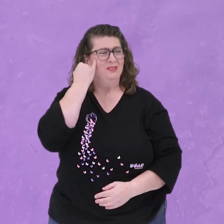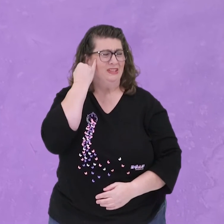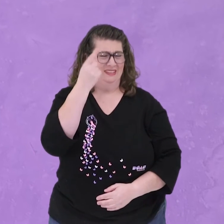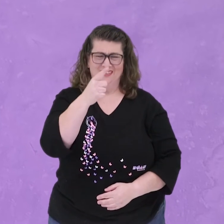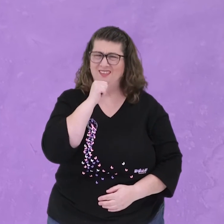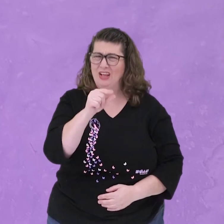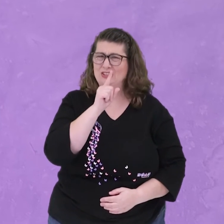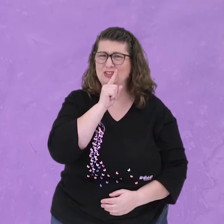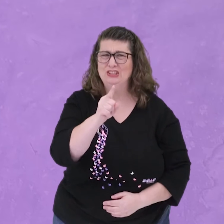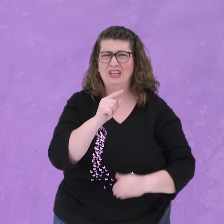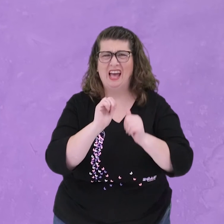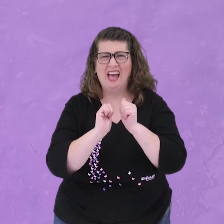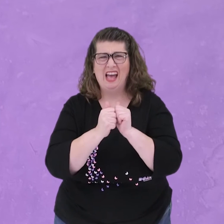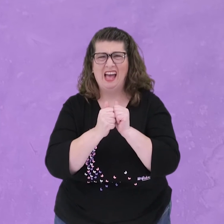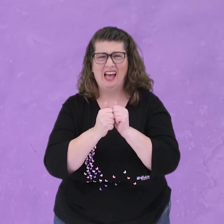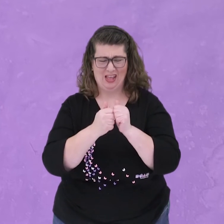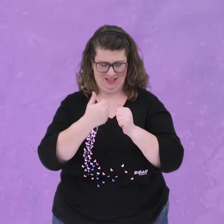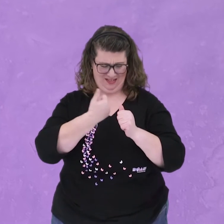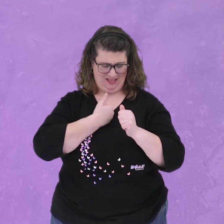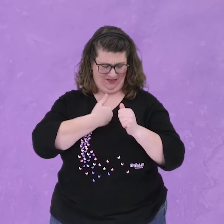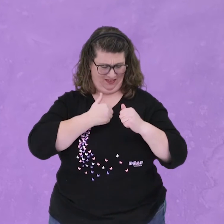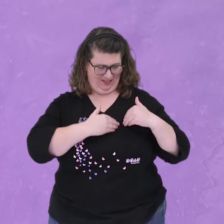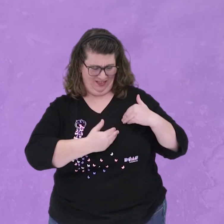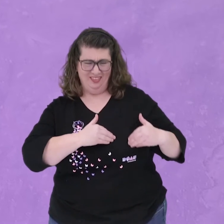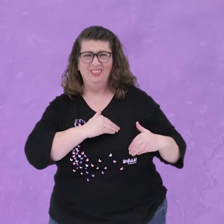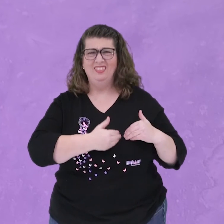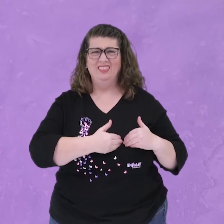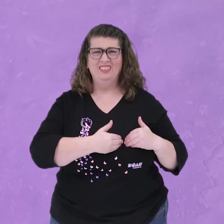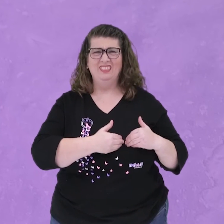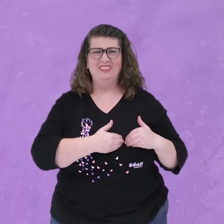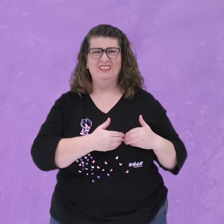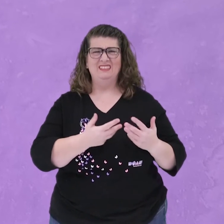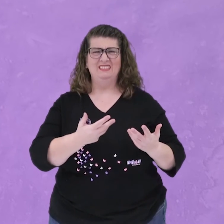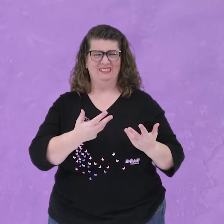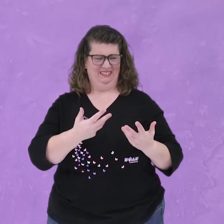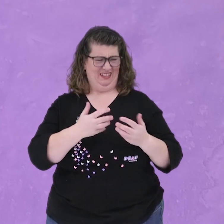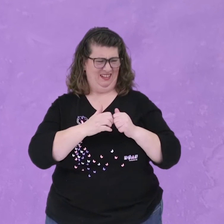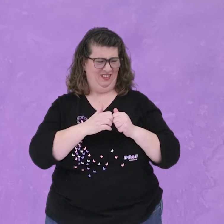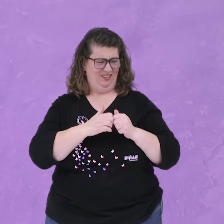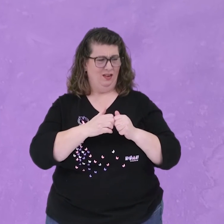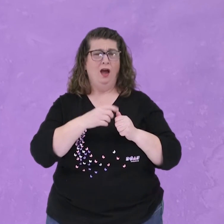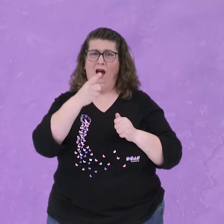If you are not sure about how to do the self examination properly,